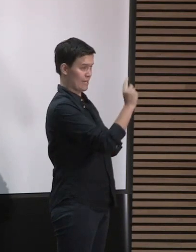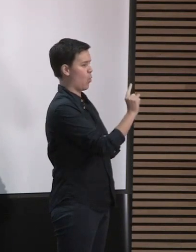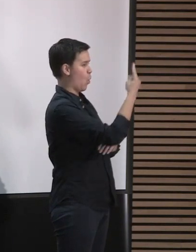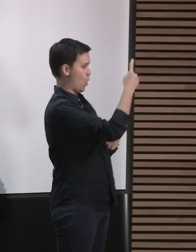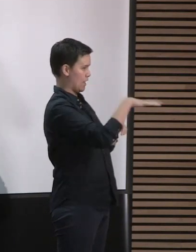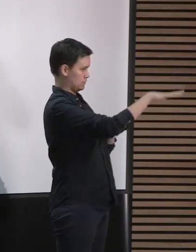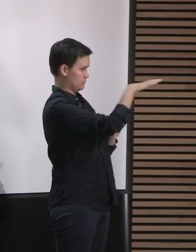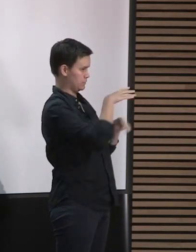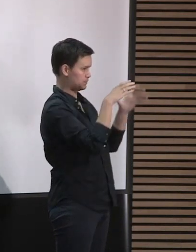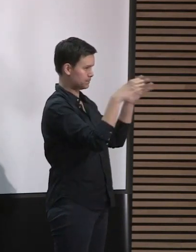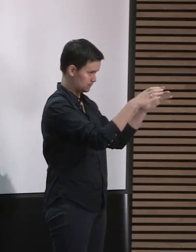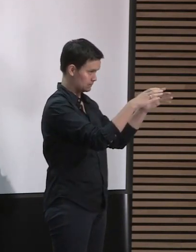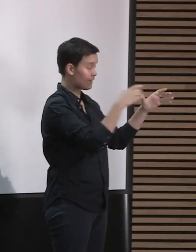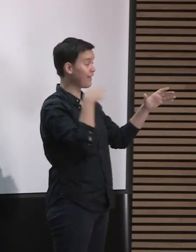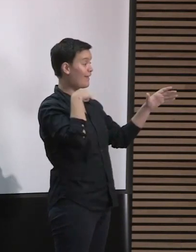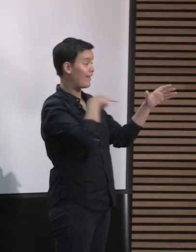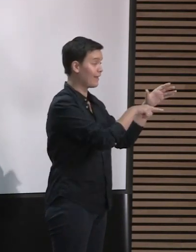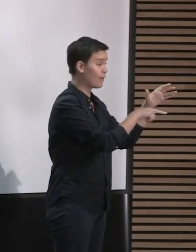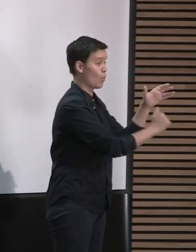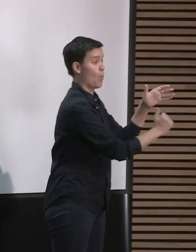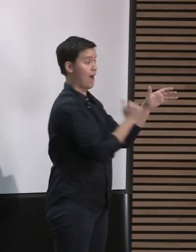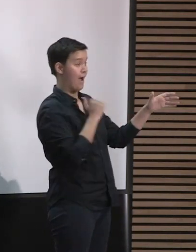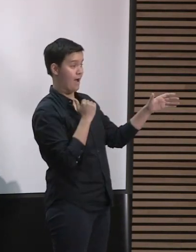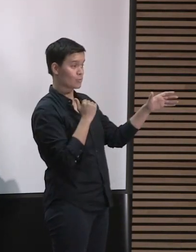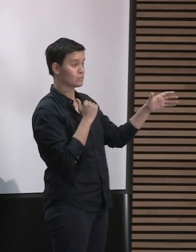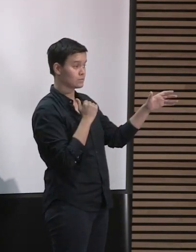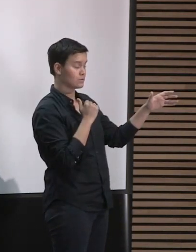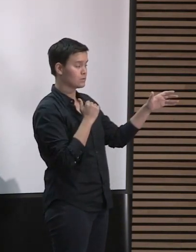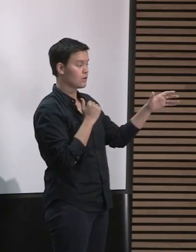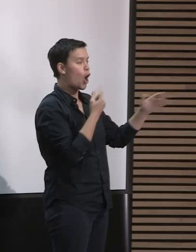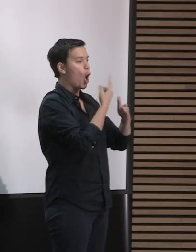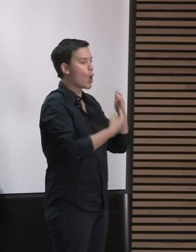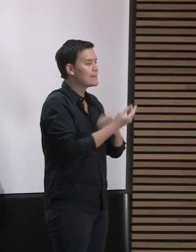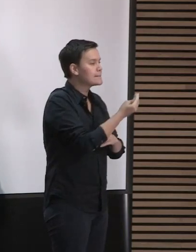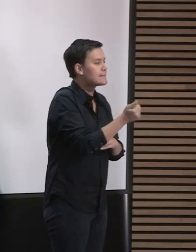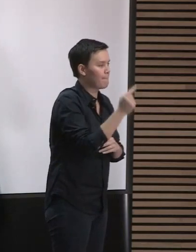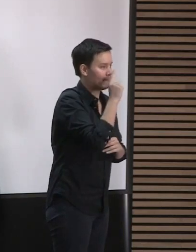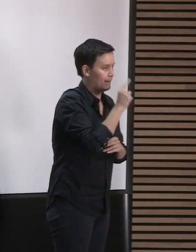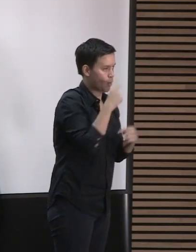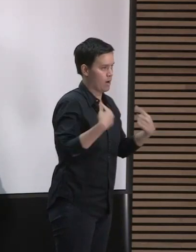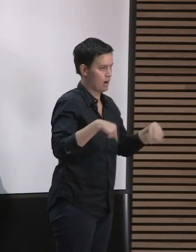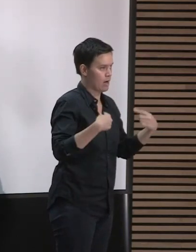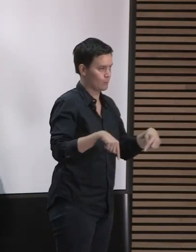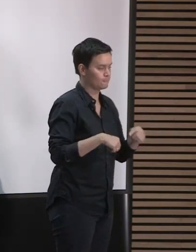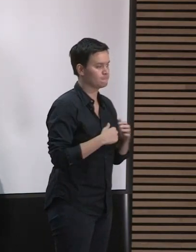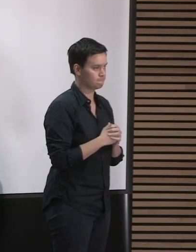yesterday. An travel in and out of alert level three to